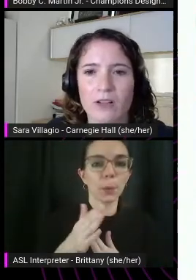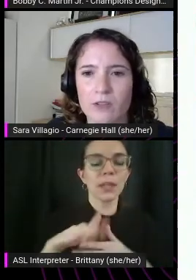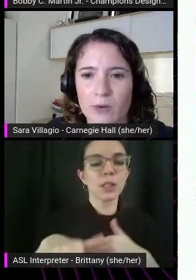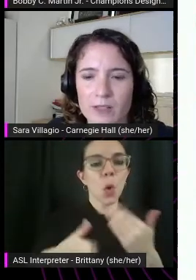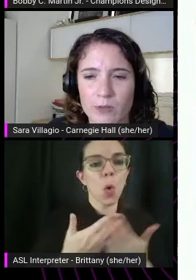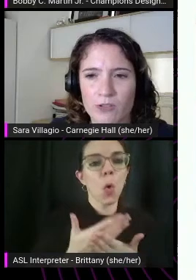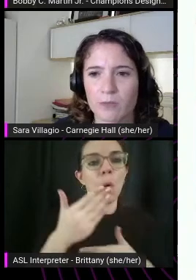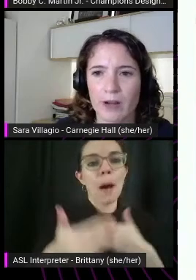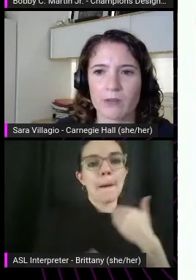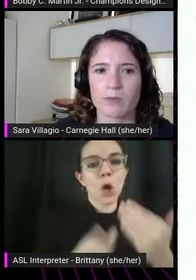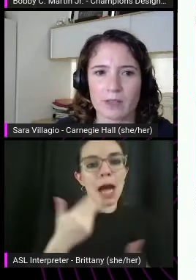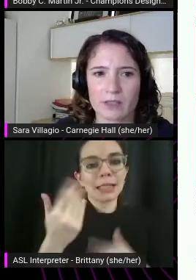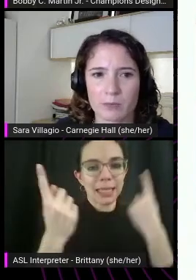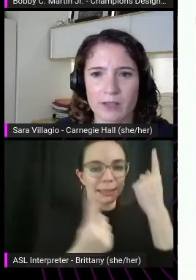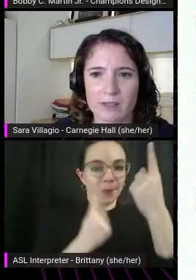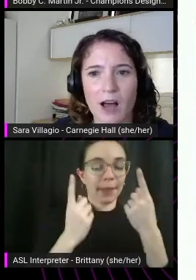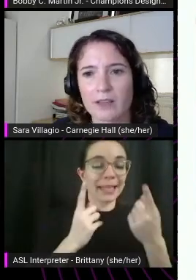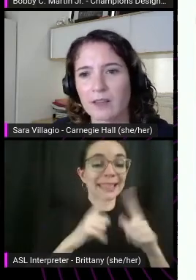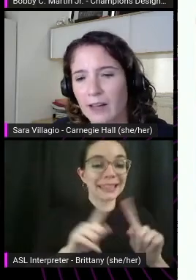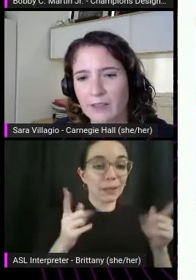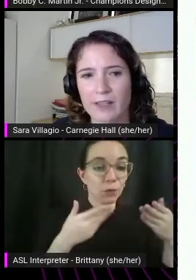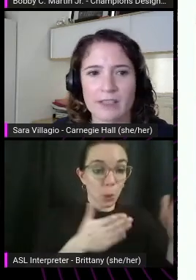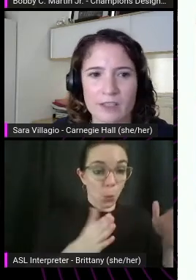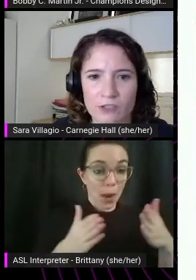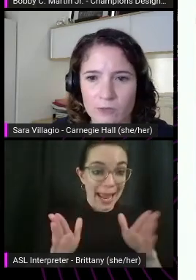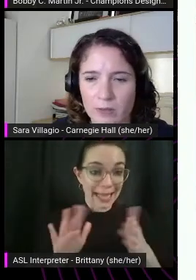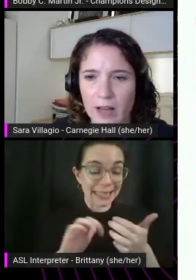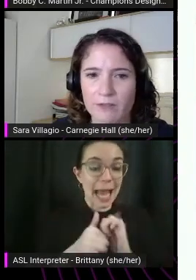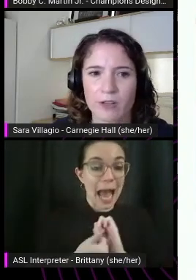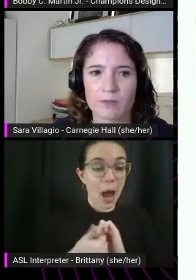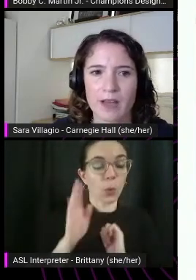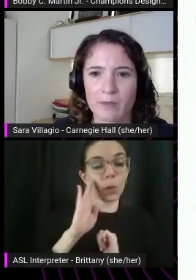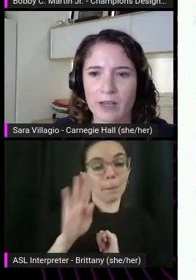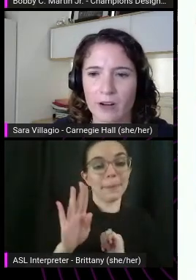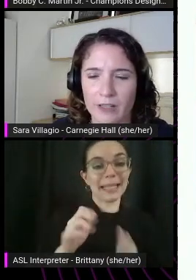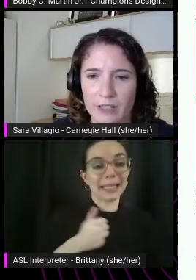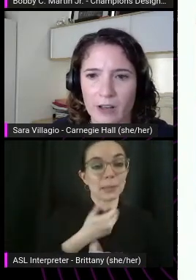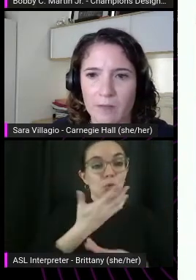all the ways in which the brand would be expressed online in digital platforms. How might Carnegie Hall